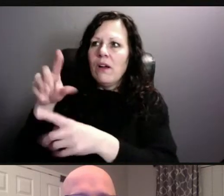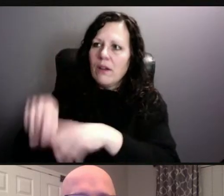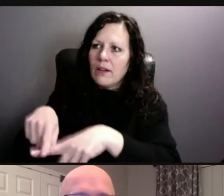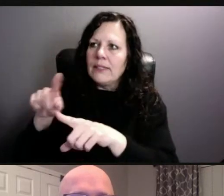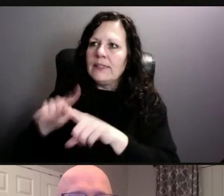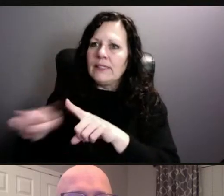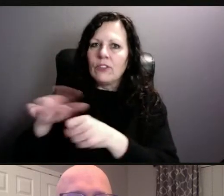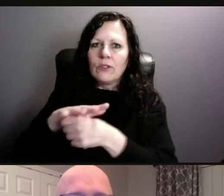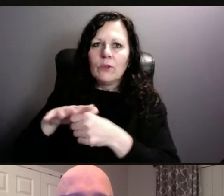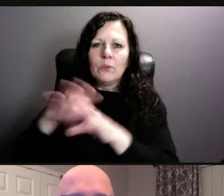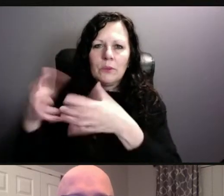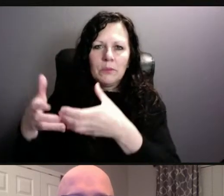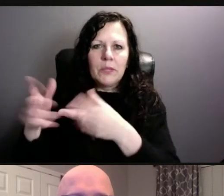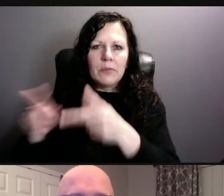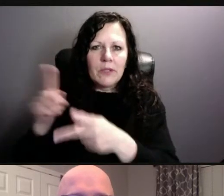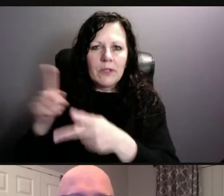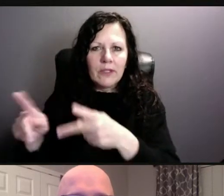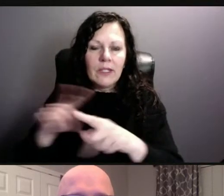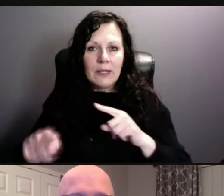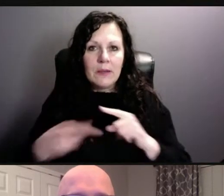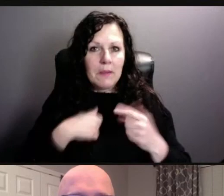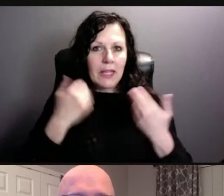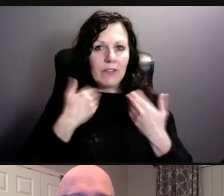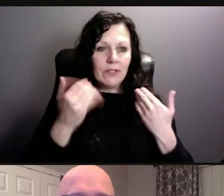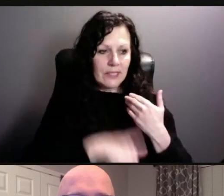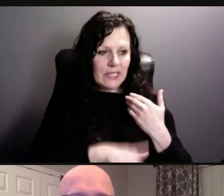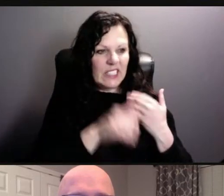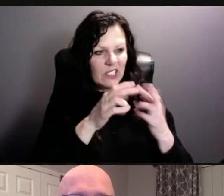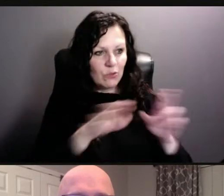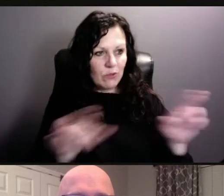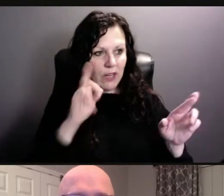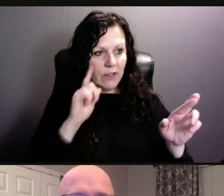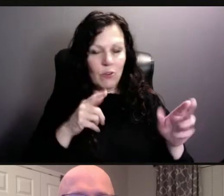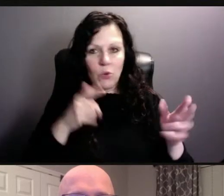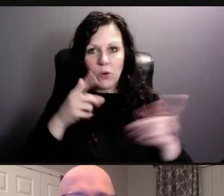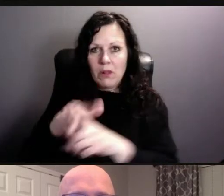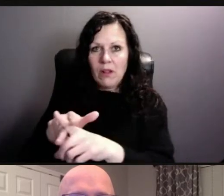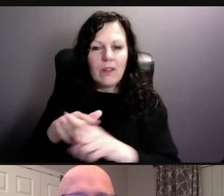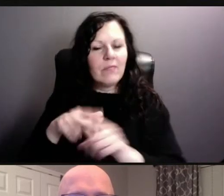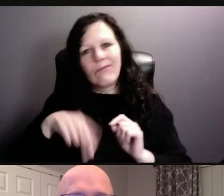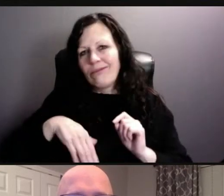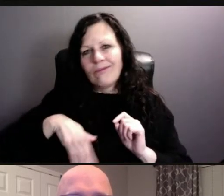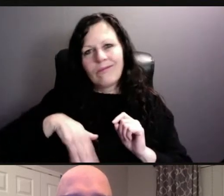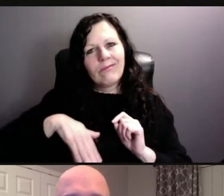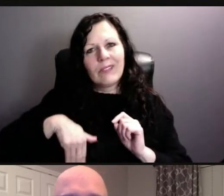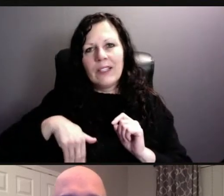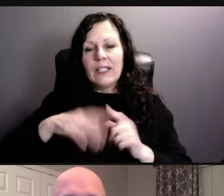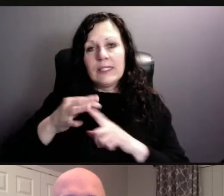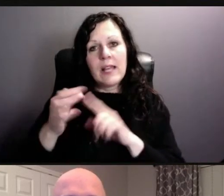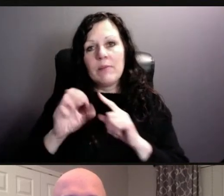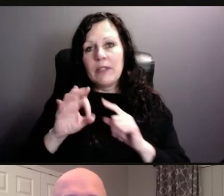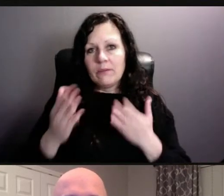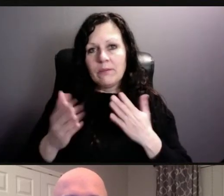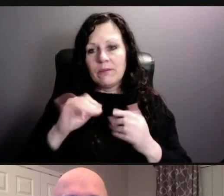AND PLUS IT SPREADS AND I THINK ON A DIFFERENT POPULATION THAT I THINK WOULD BE REALLY HELPFUL